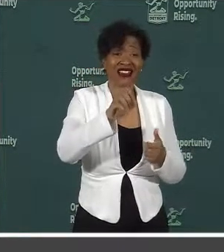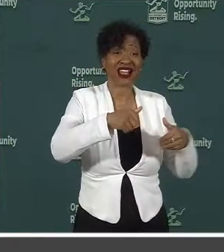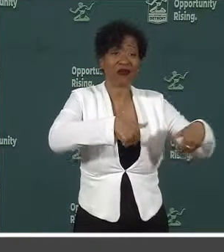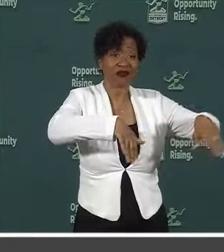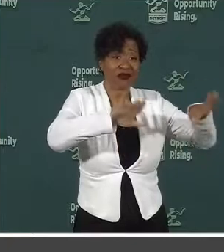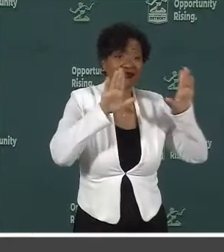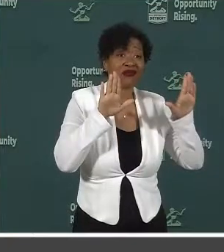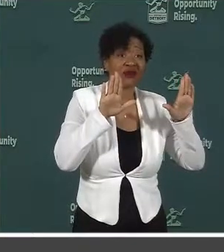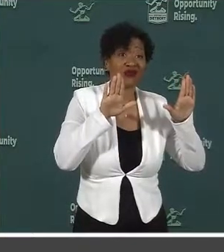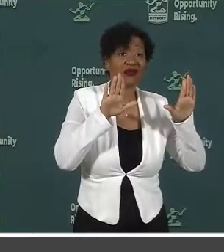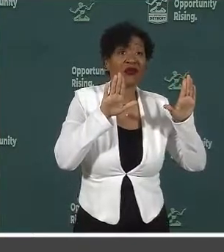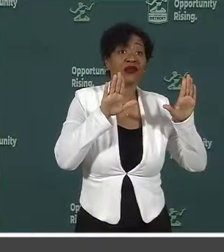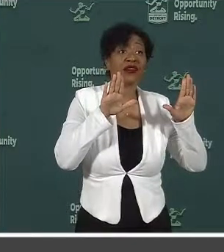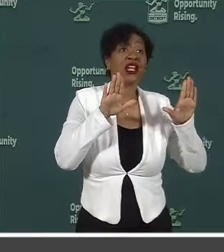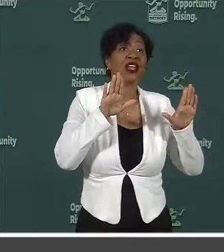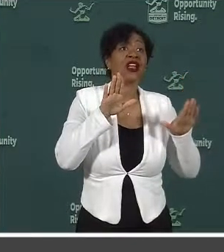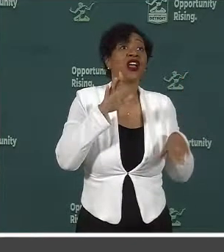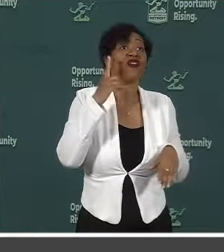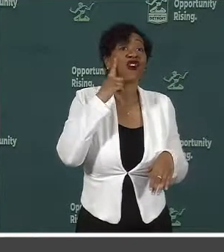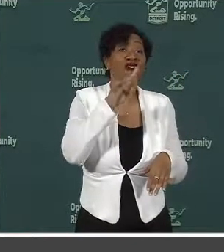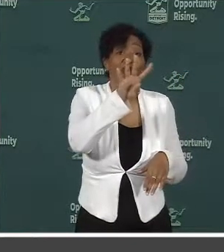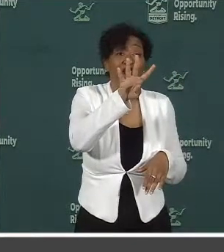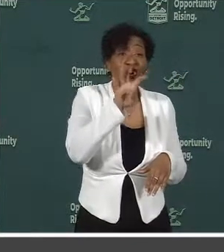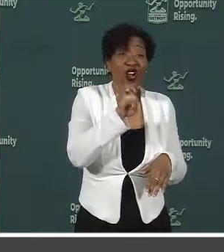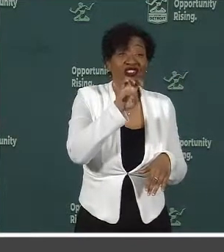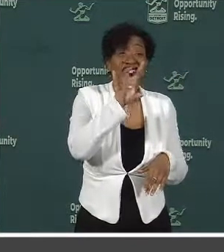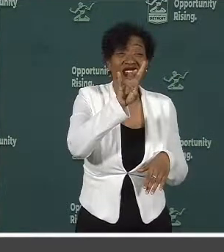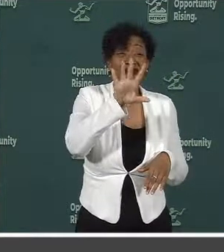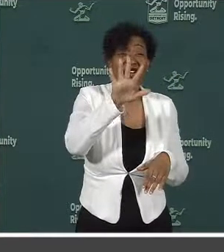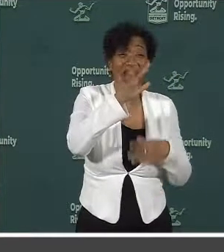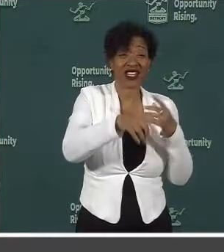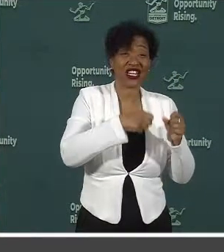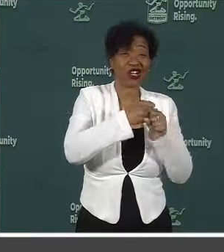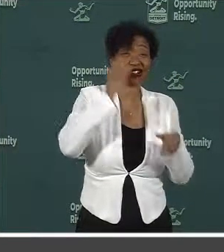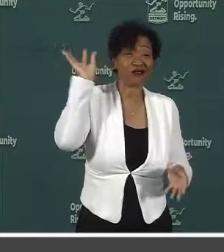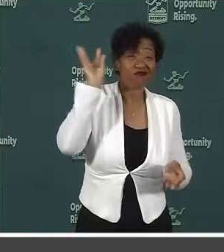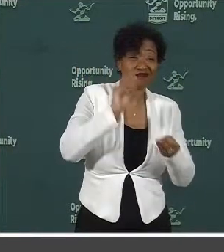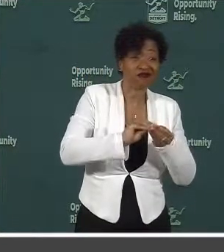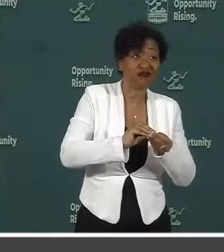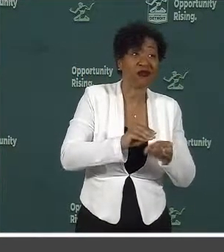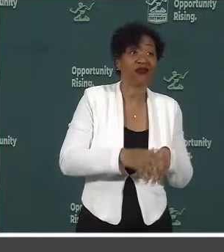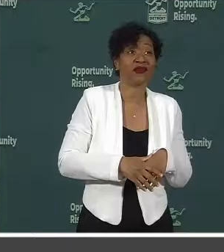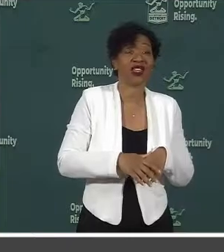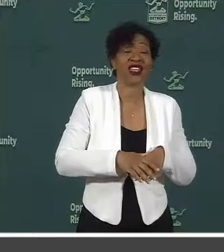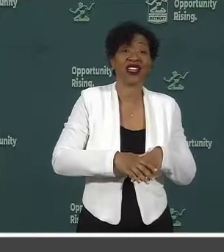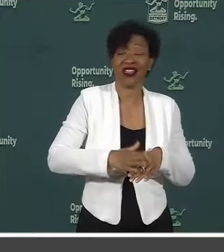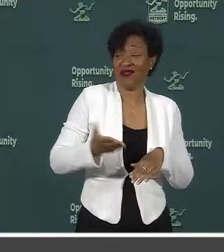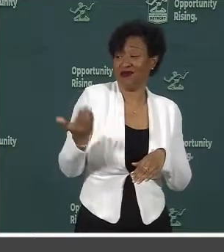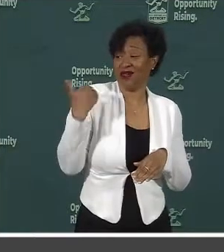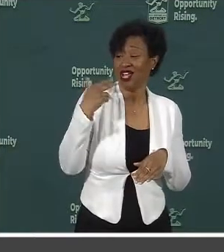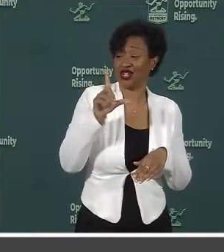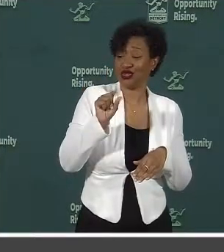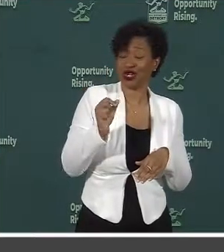SEVENTY FIVE YEARS SEEMED HOPELESS BACK IN 2012 IN 2013 DID NO BUT WE STARTED WITH THE